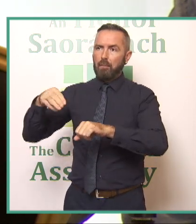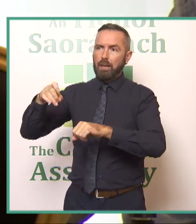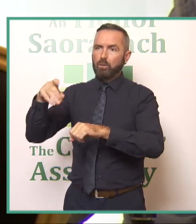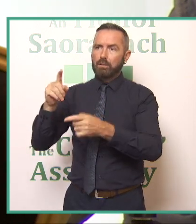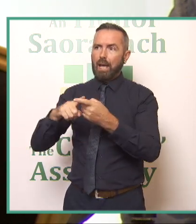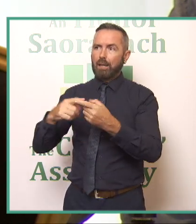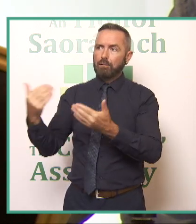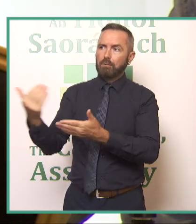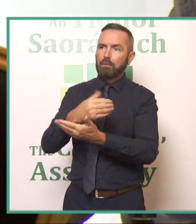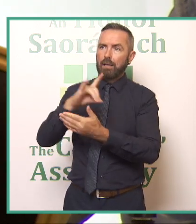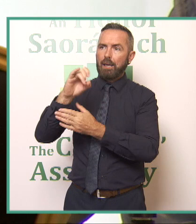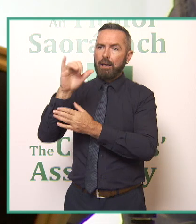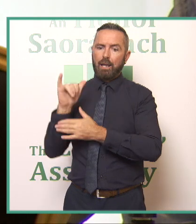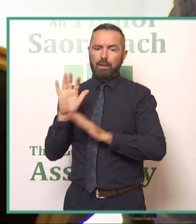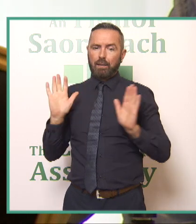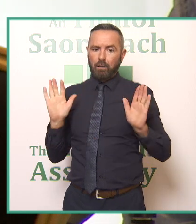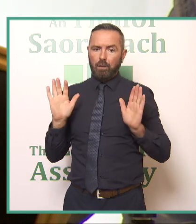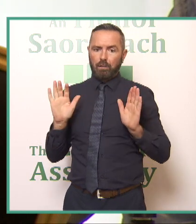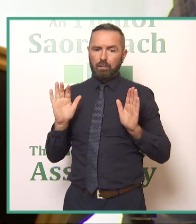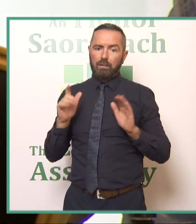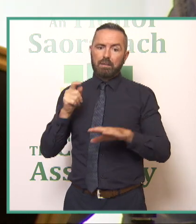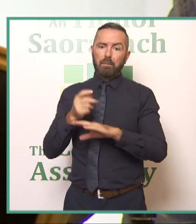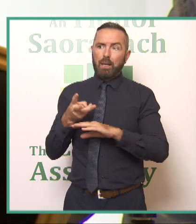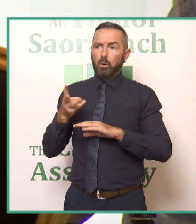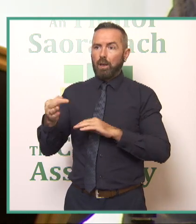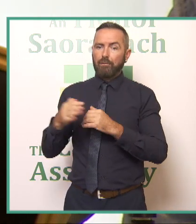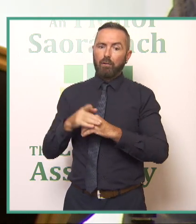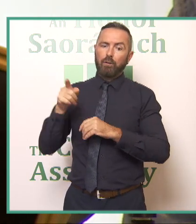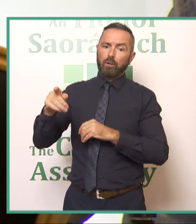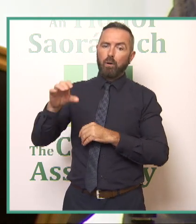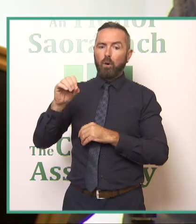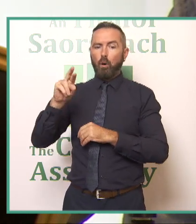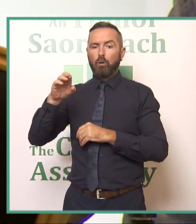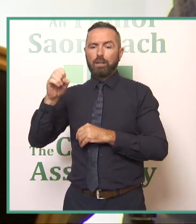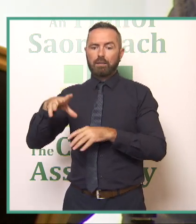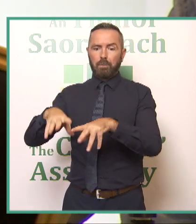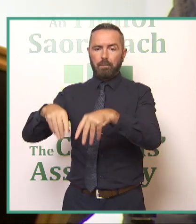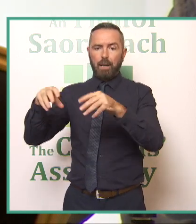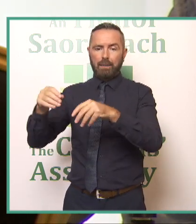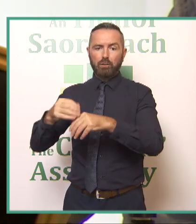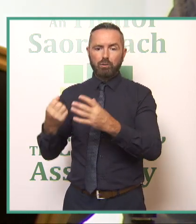is taken from so that's the the best way for the orchids to survive we don't there's no grazing